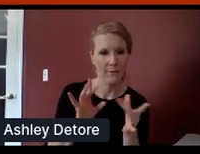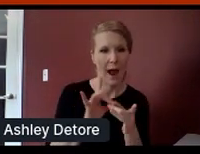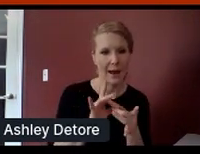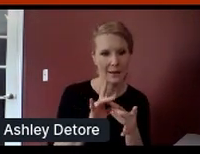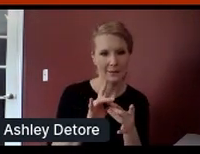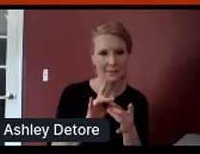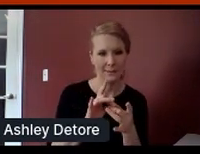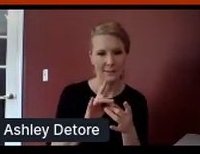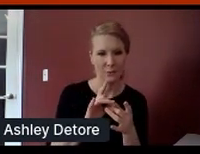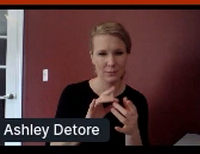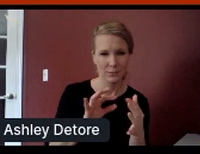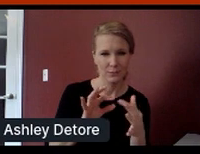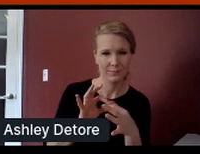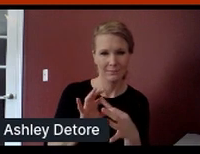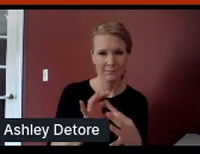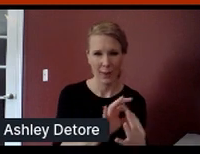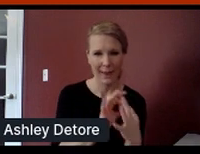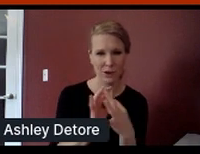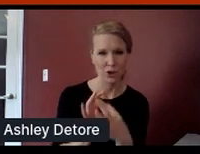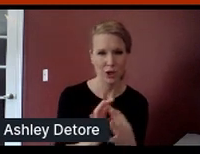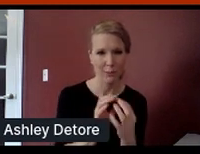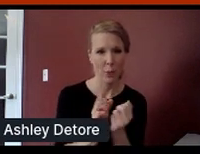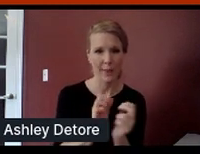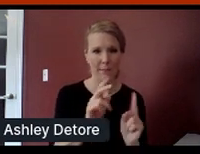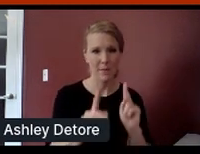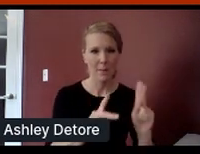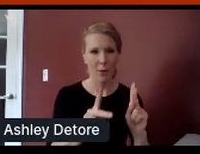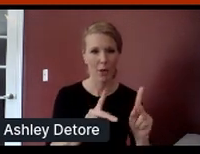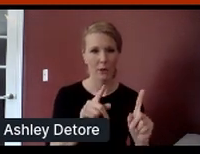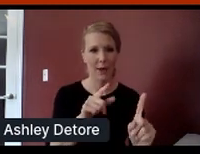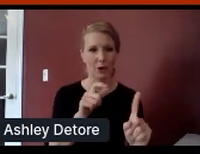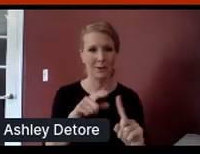who don't hold the same identities as you hold,